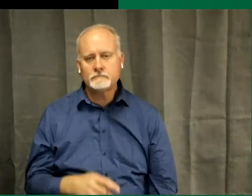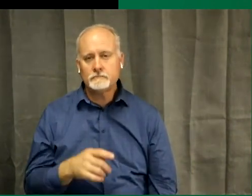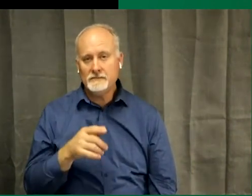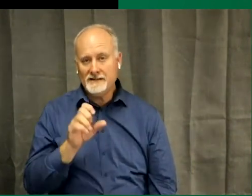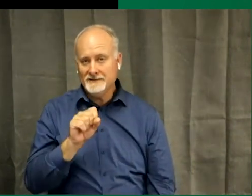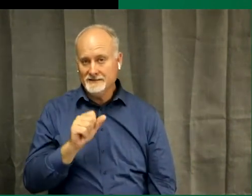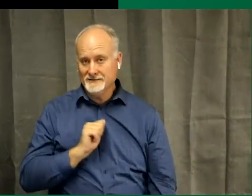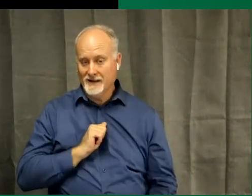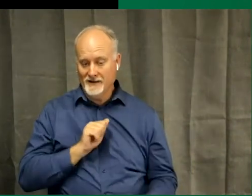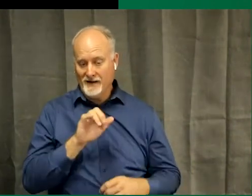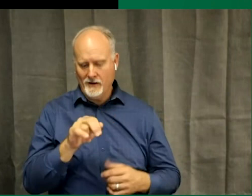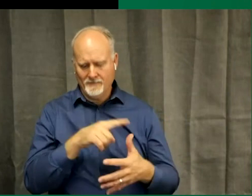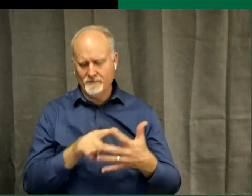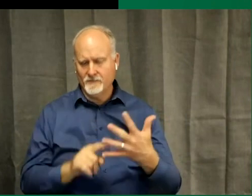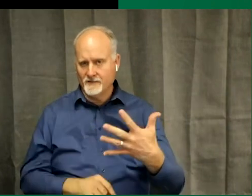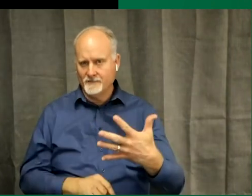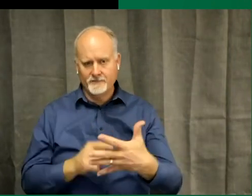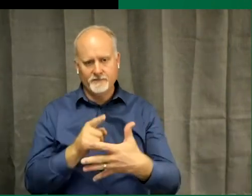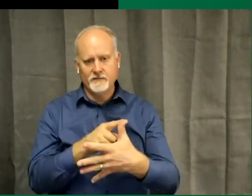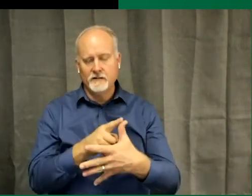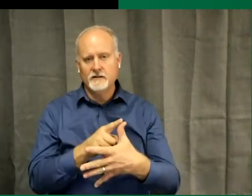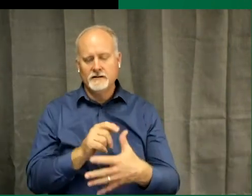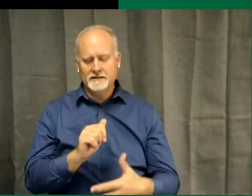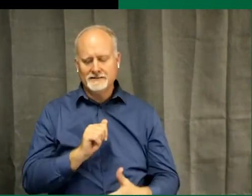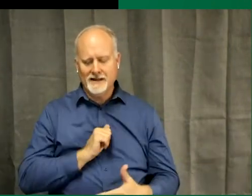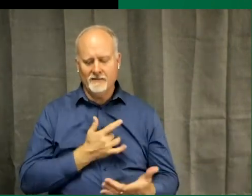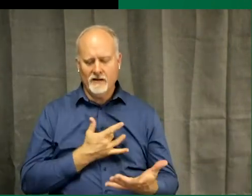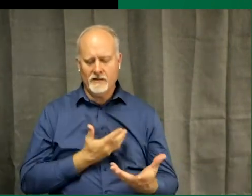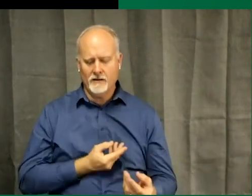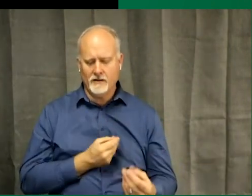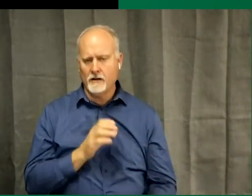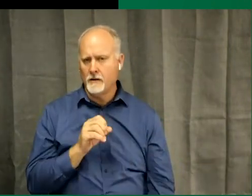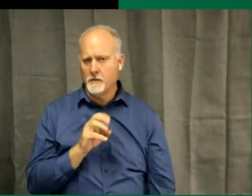five components of it the first is self-compassion so that looks like allowing yourself to have